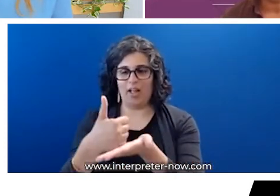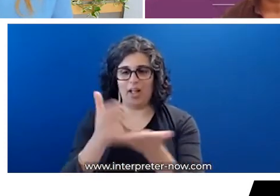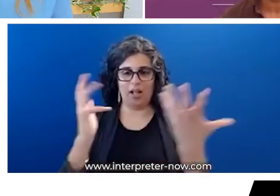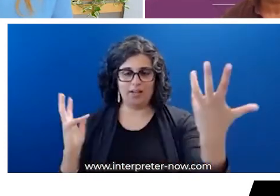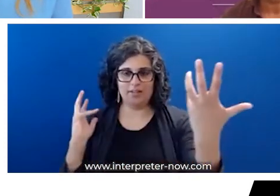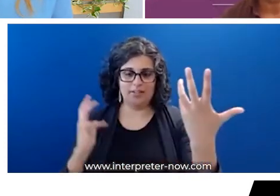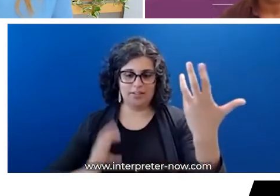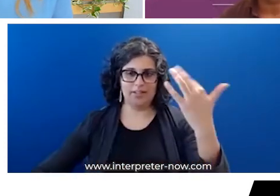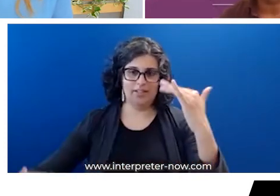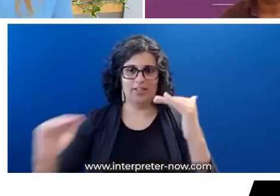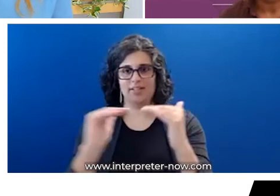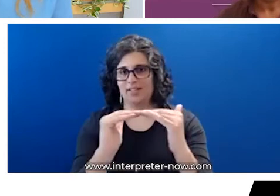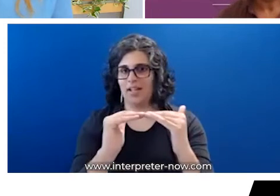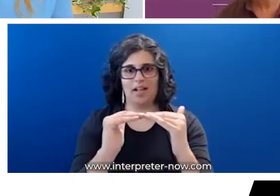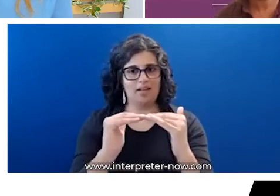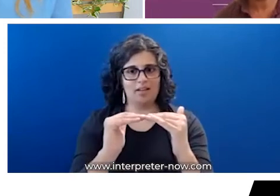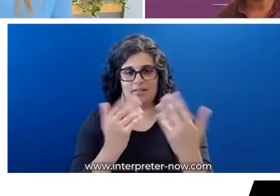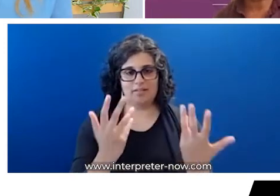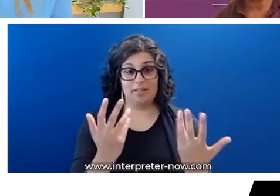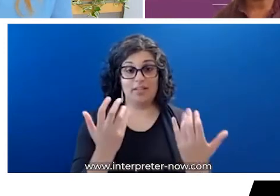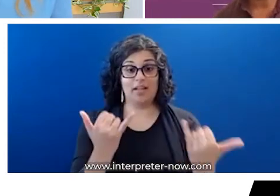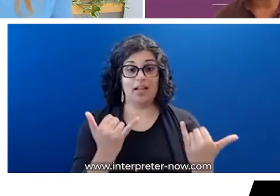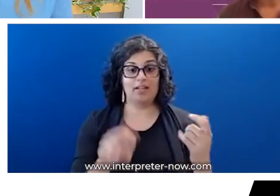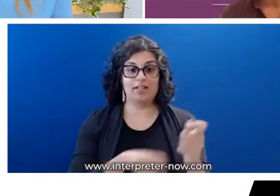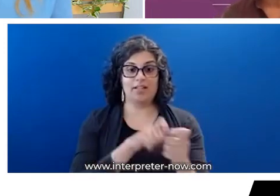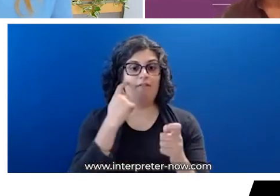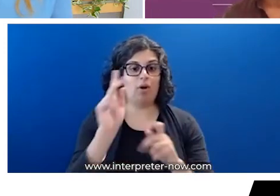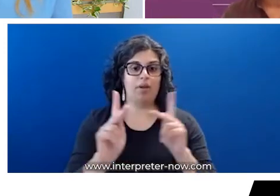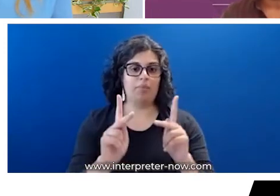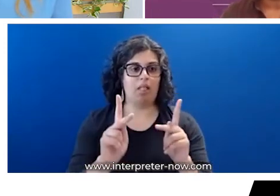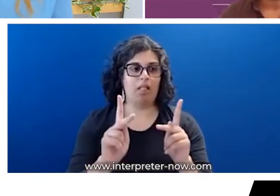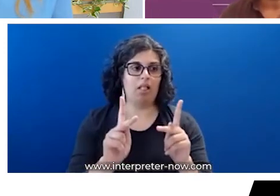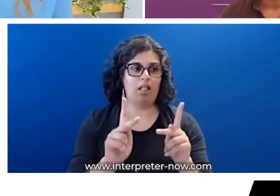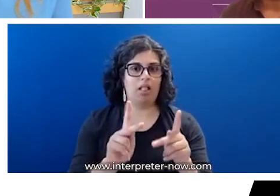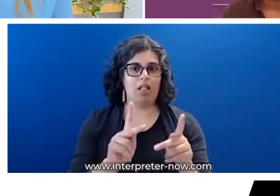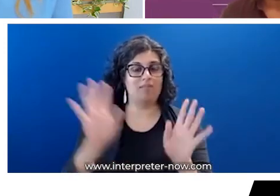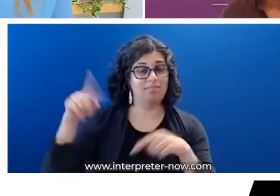parity that exists right now, particularly among those that are historically disenfranchised,